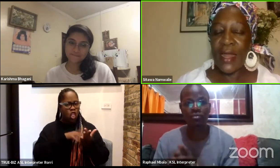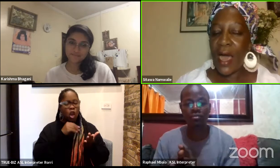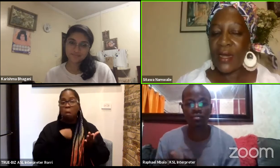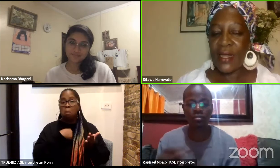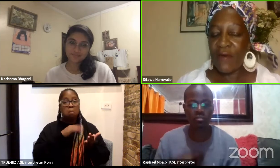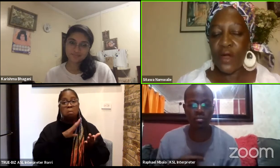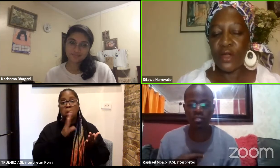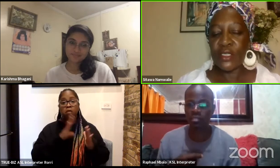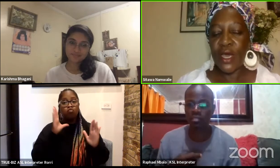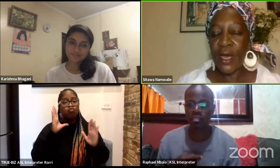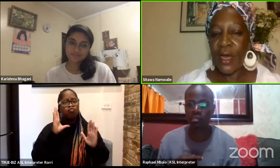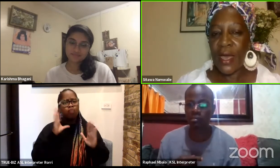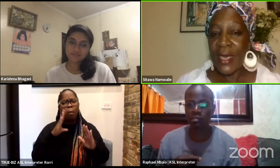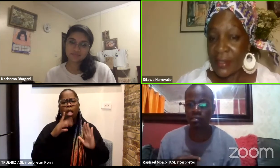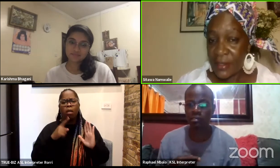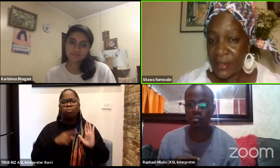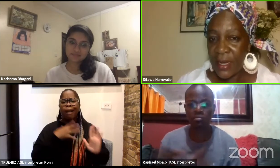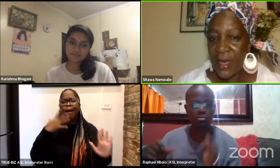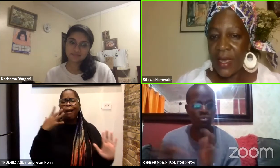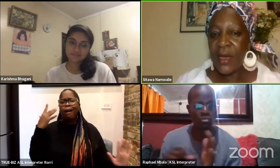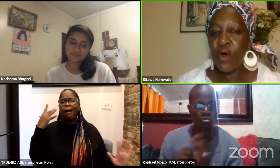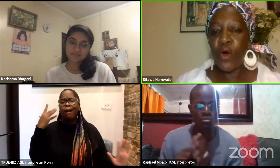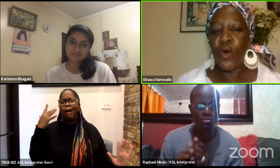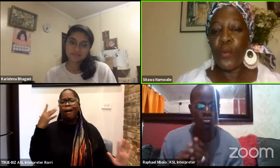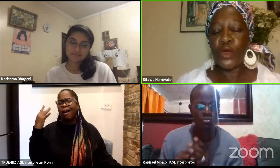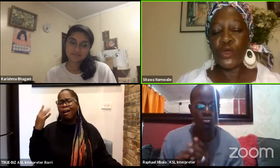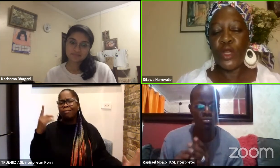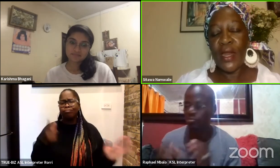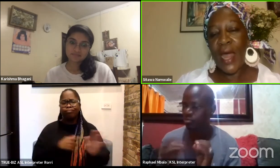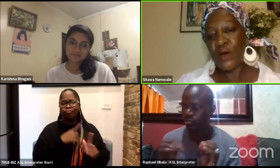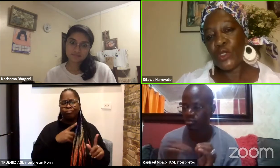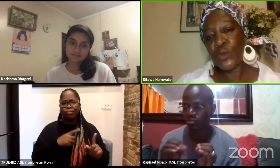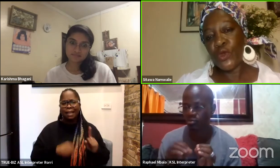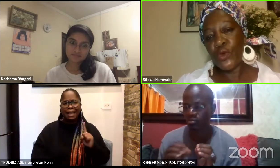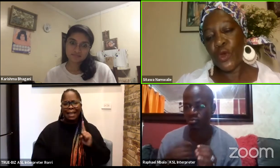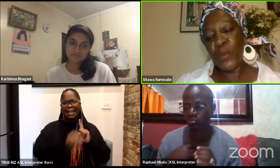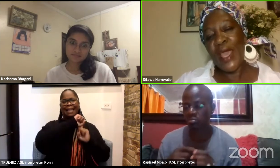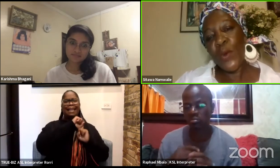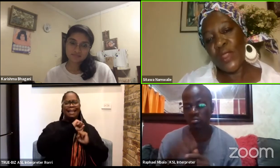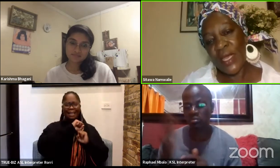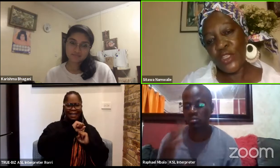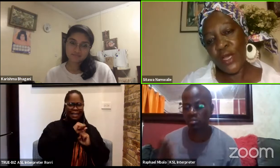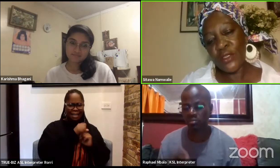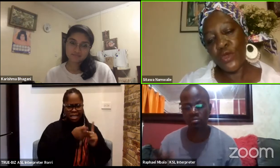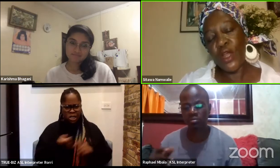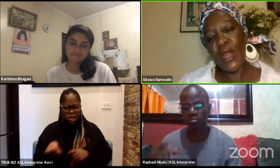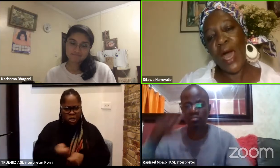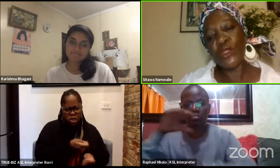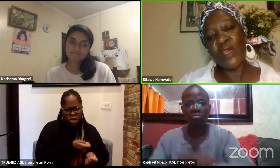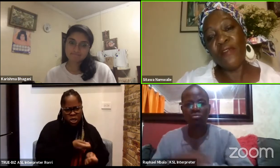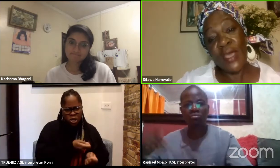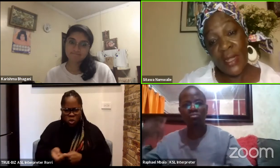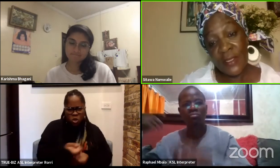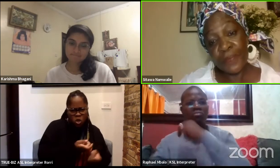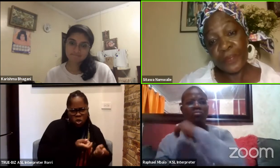I hardly ever got hit, because you're playing with danger, so you learn how to evade it,